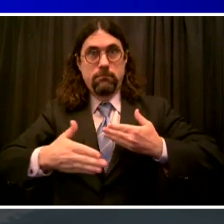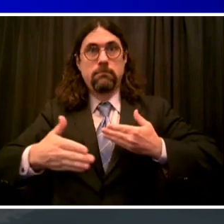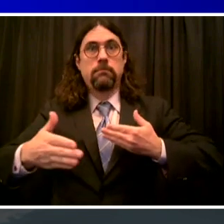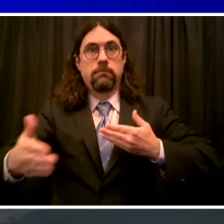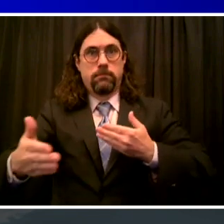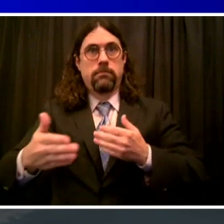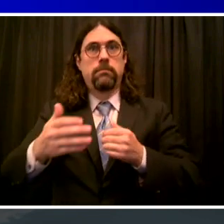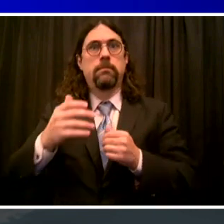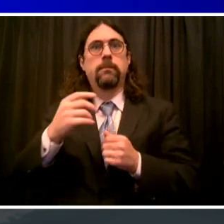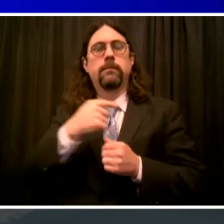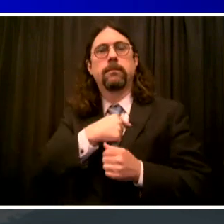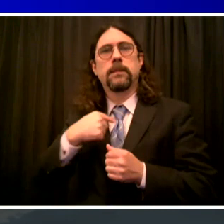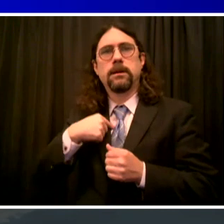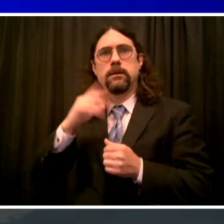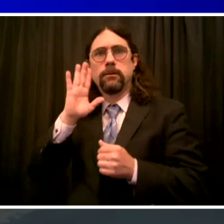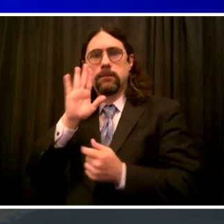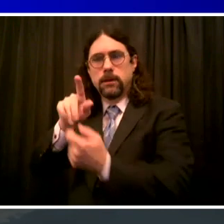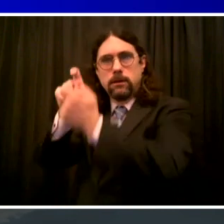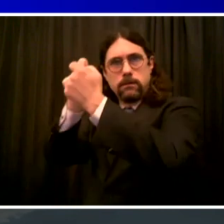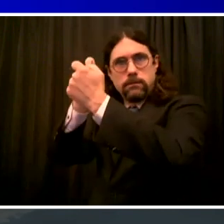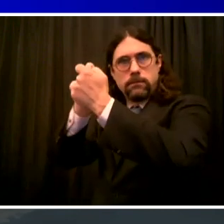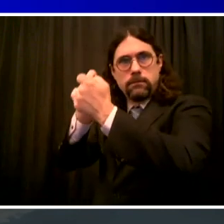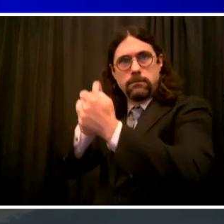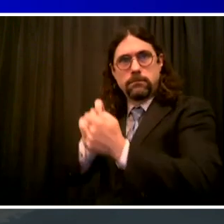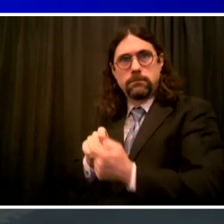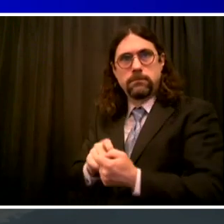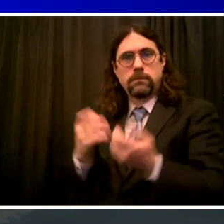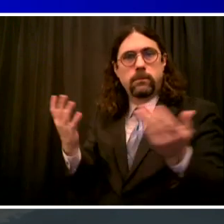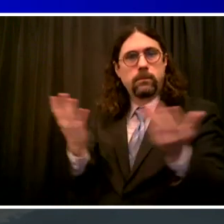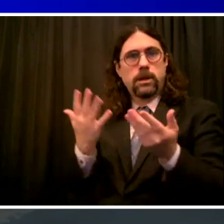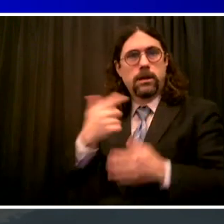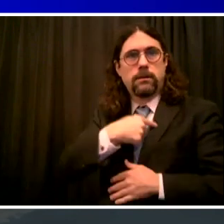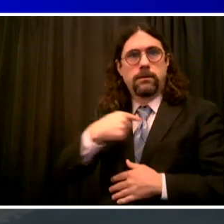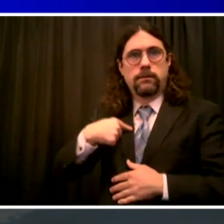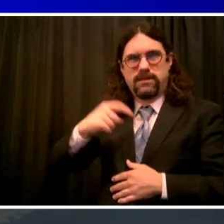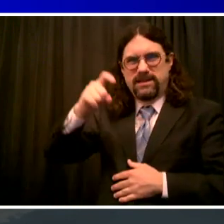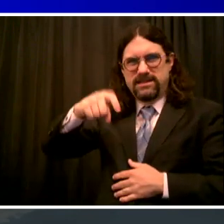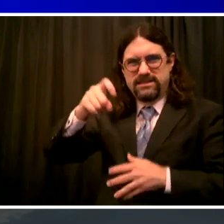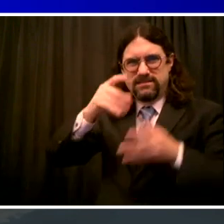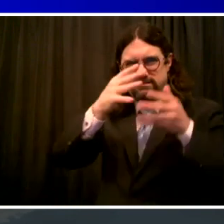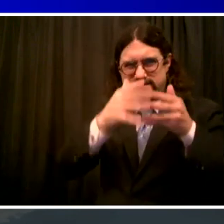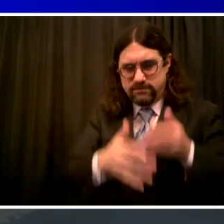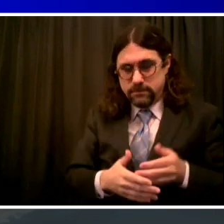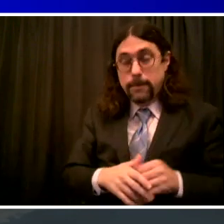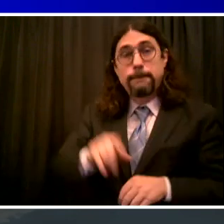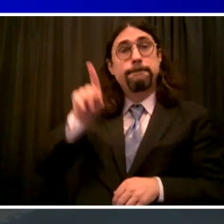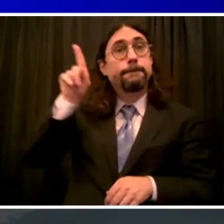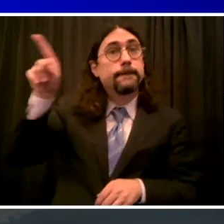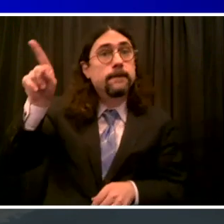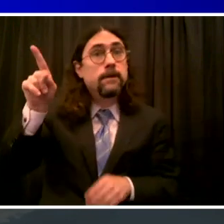WHAT WE NEED TO BE STRONG AGAIN.